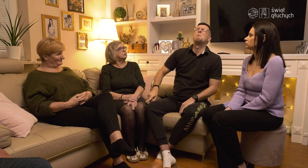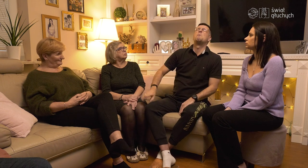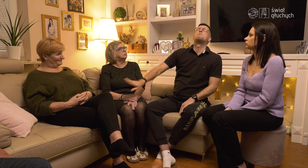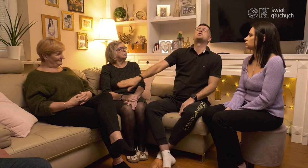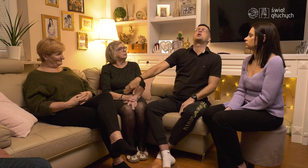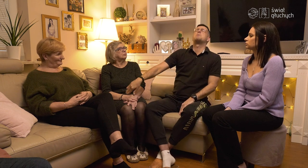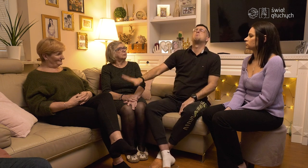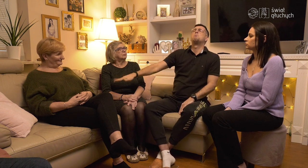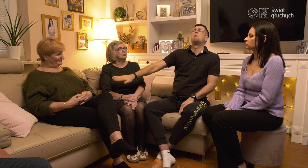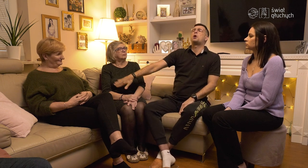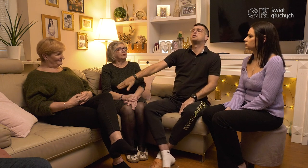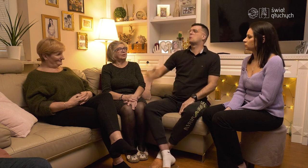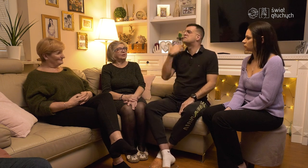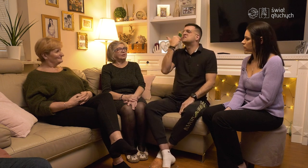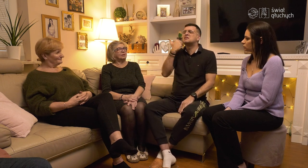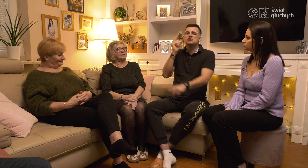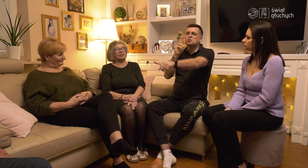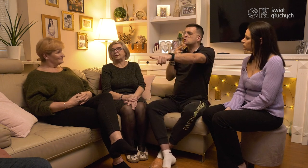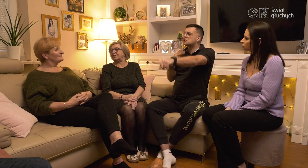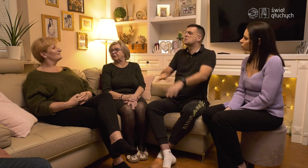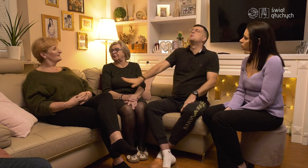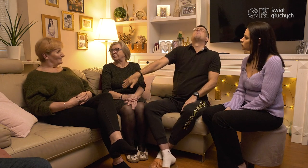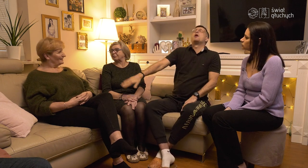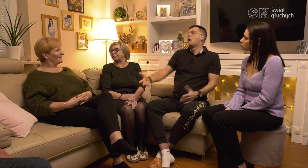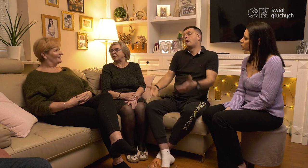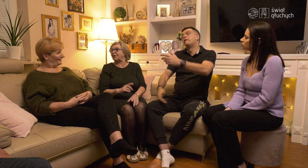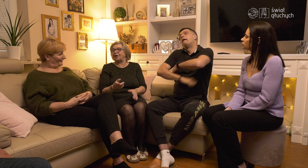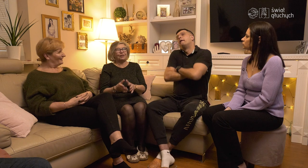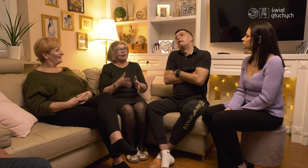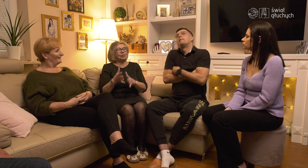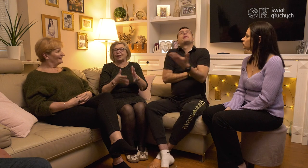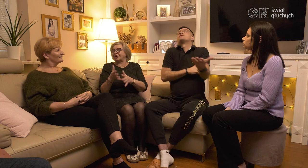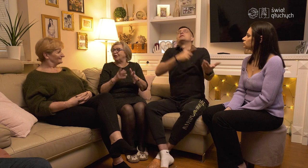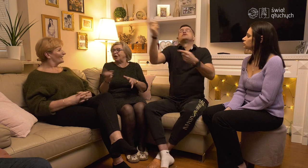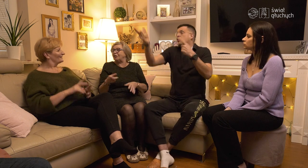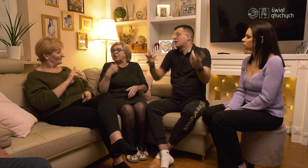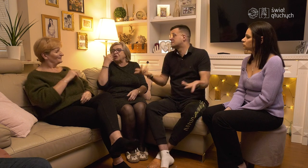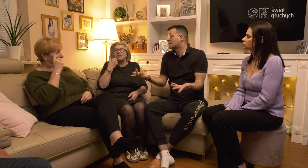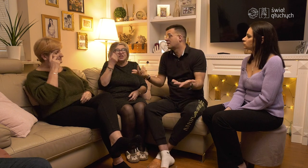"Later! Later!" They were ashamed of the deaf. "Later! Later!”